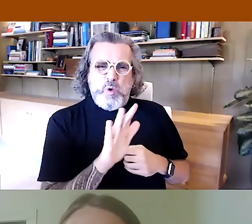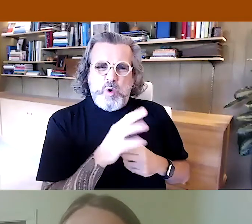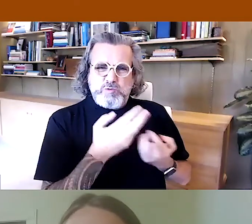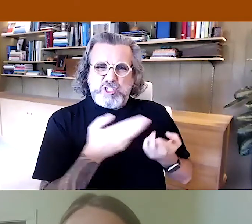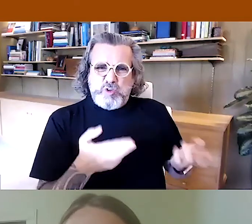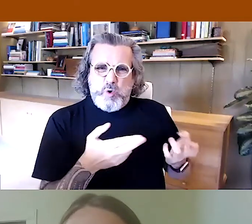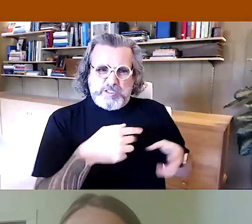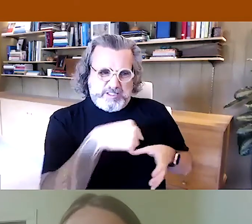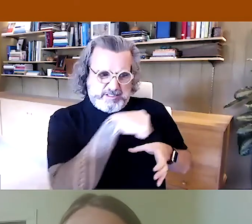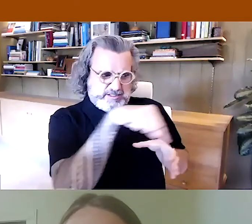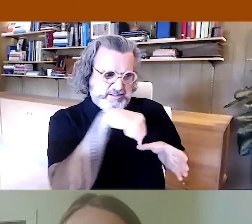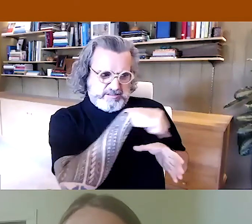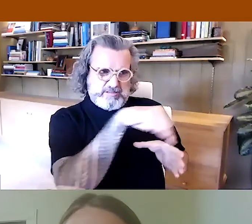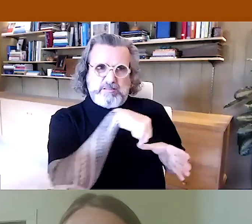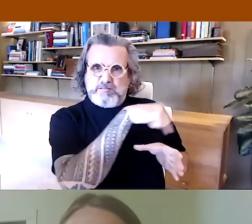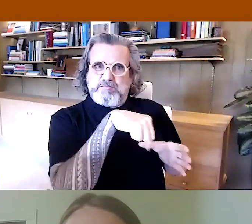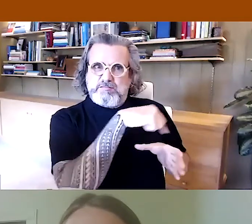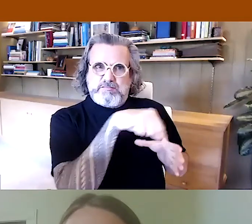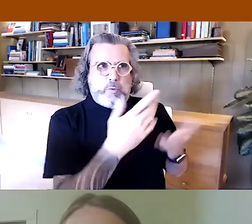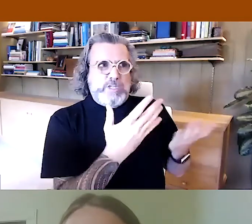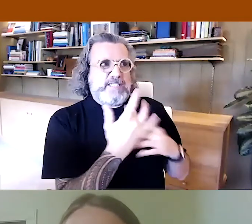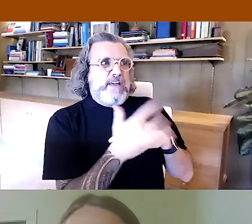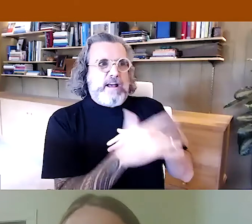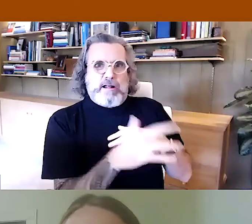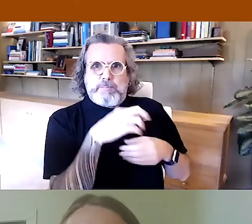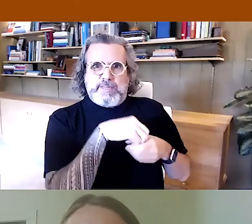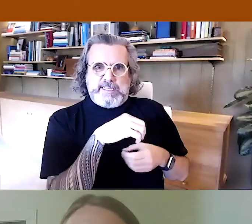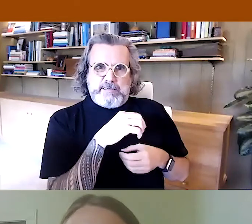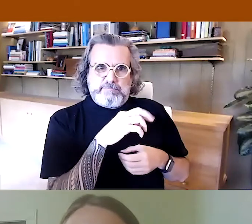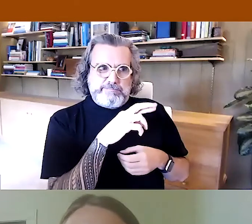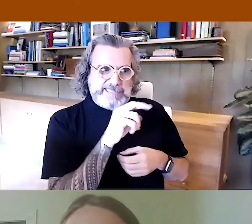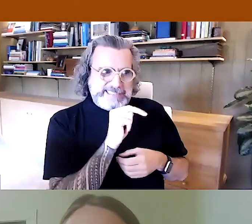At that point, you are limited to the resources that you have